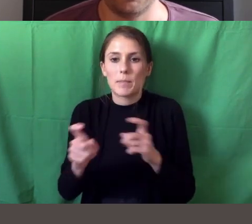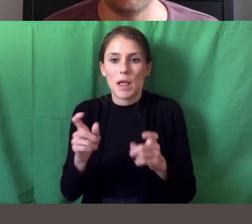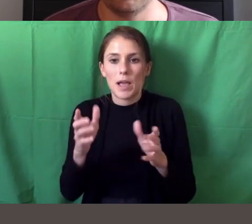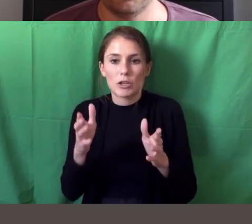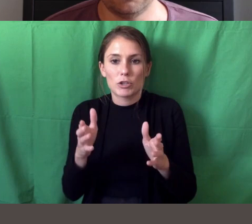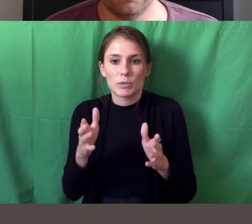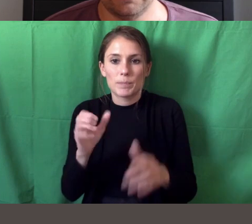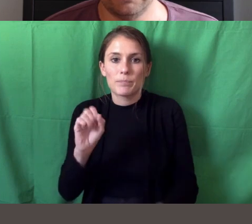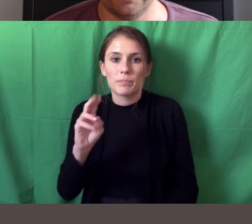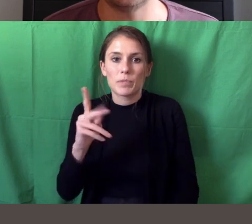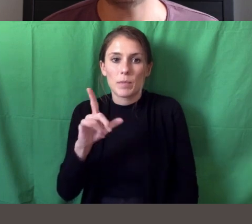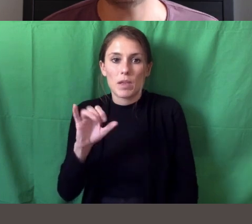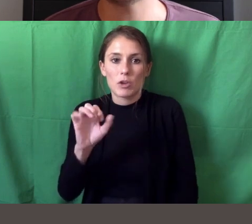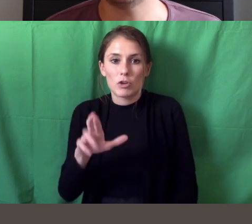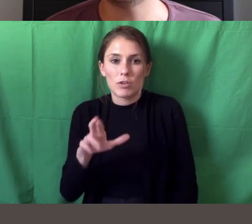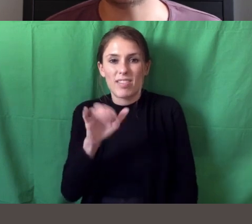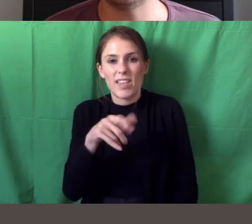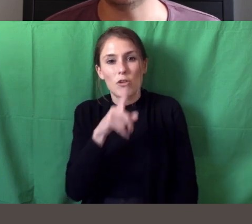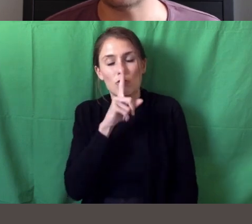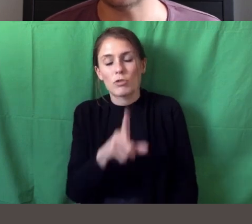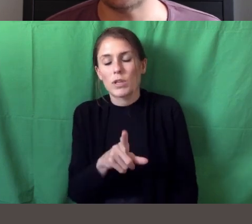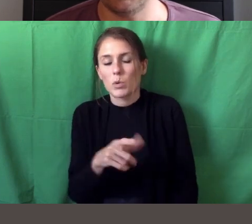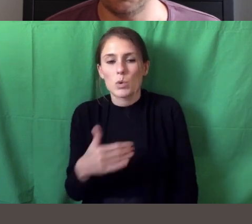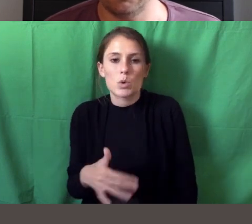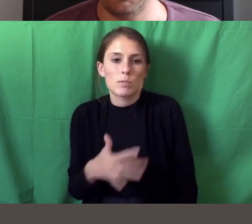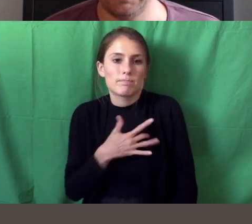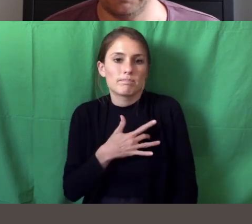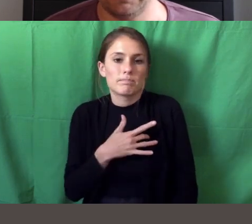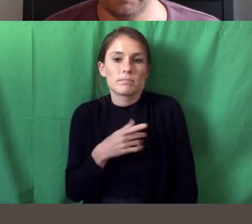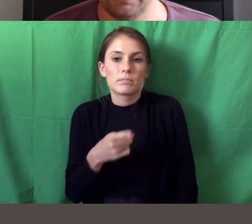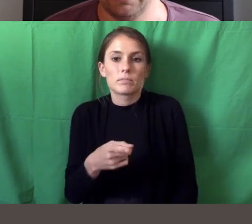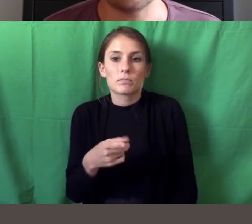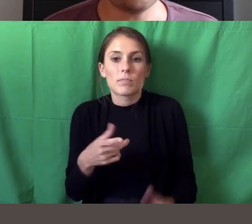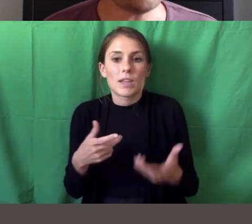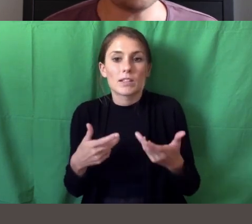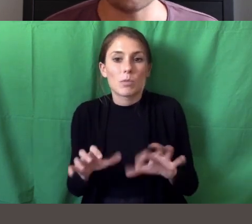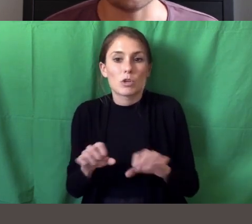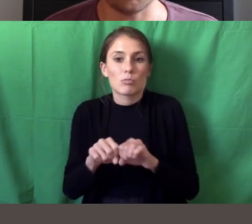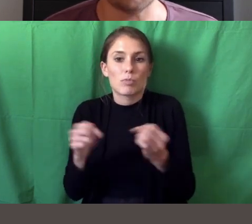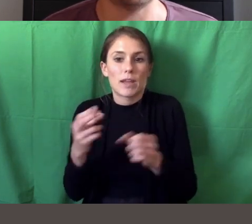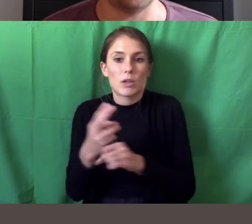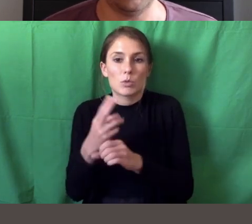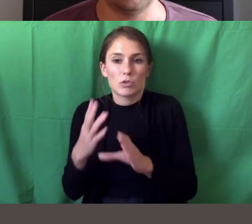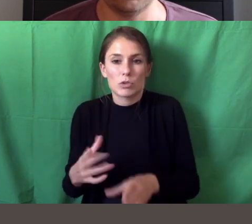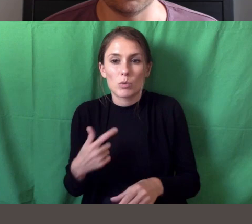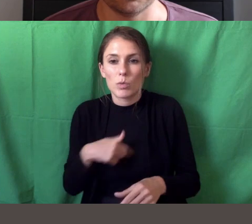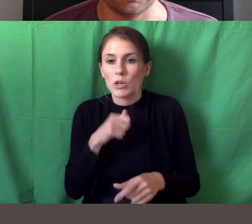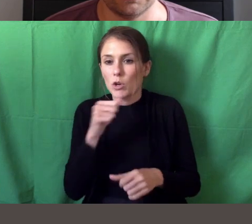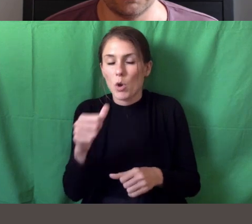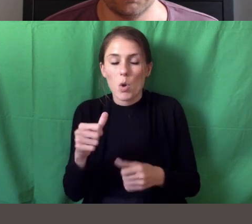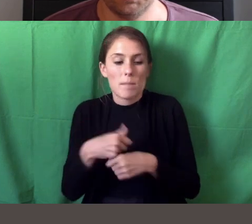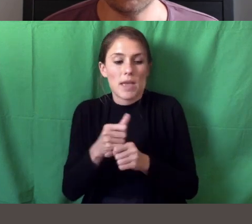"I am not your supplier". And that blog post really resonated with me. I certainly do not